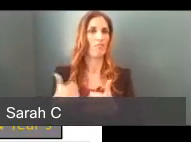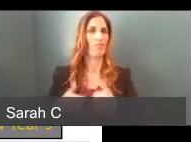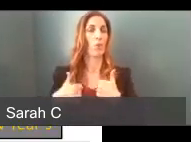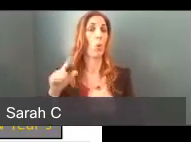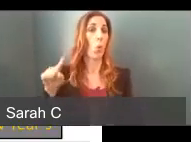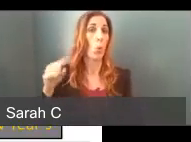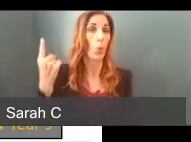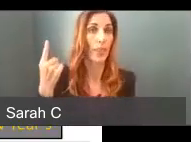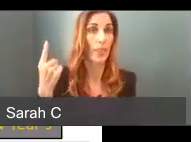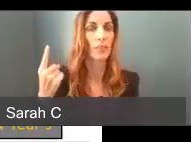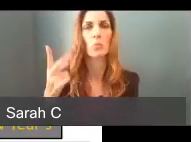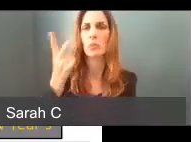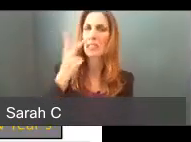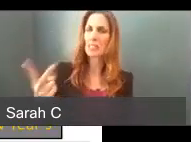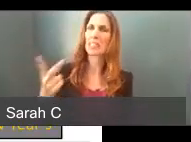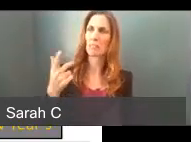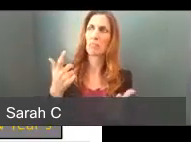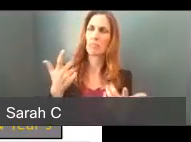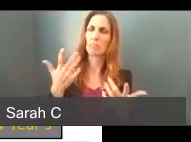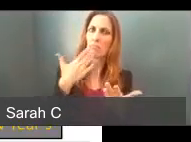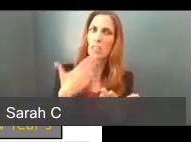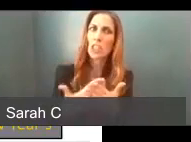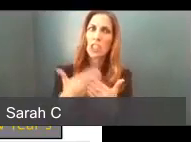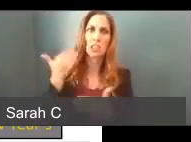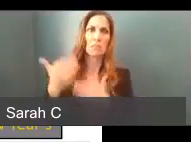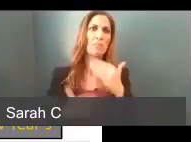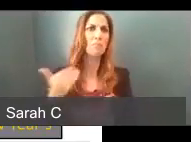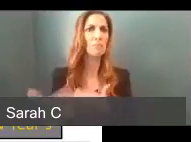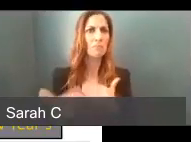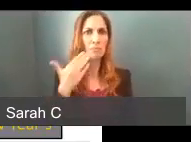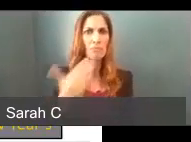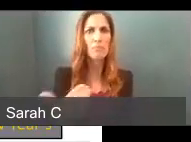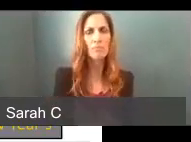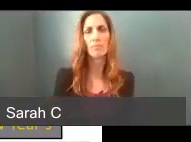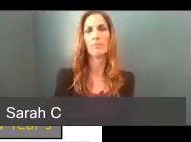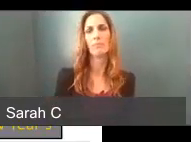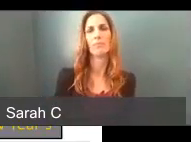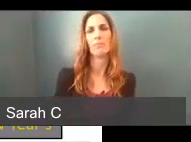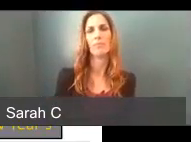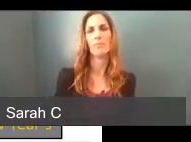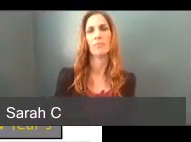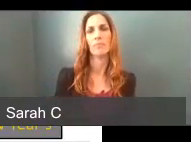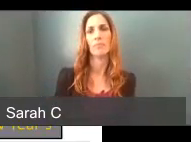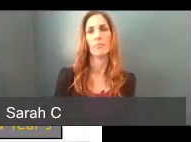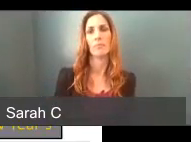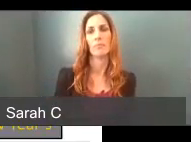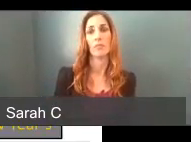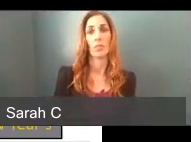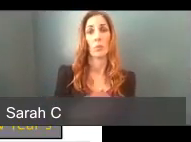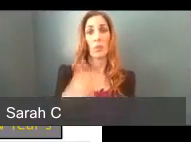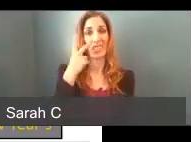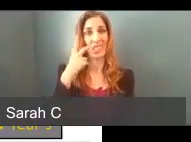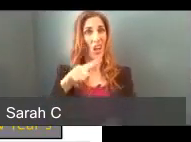making very good progress. You can see how long it is taking us to return to our pre-Halloween